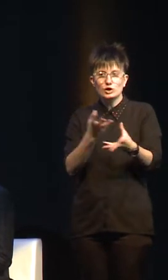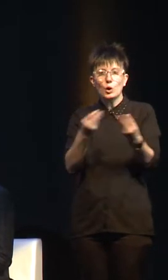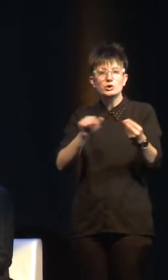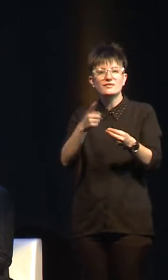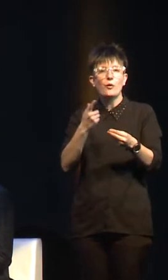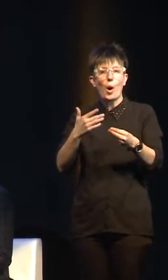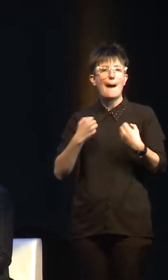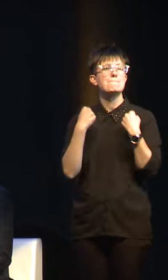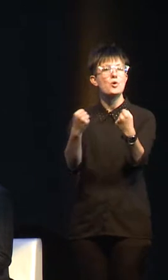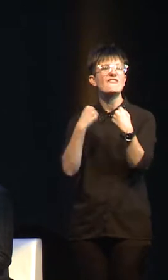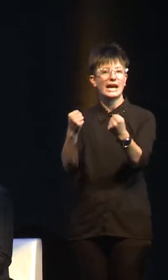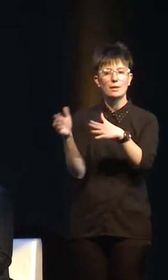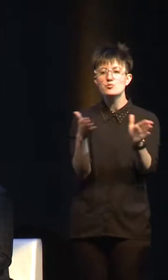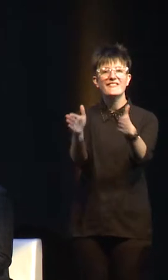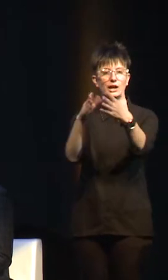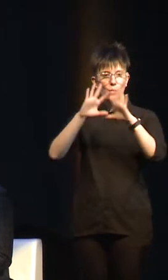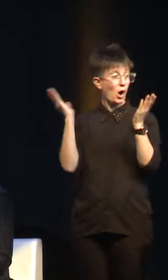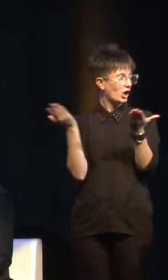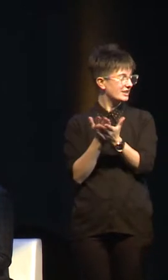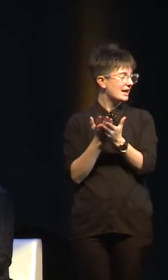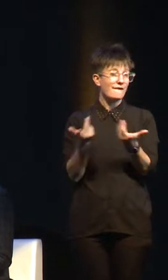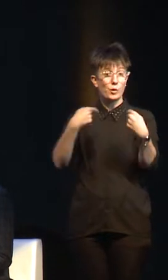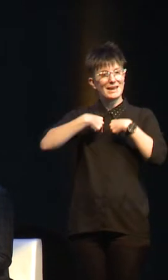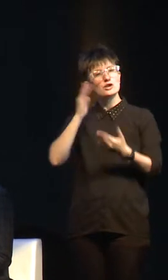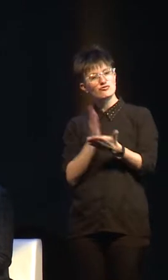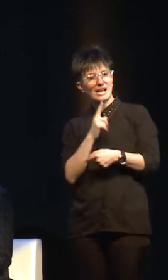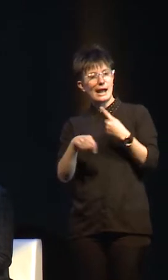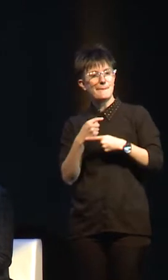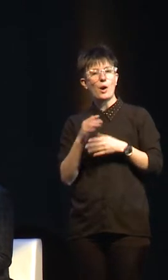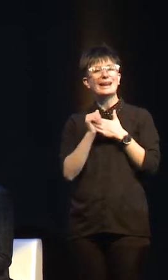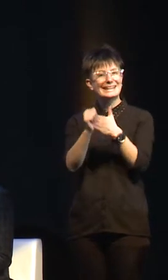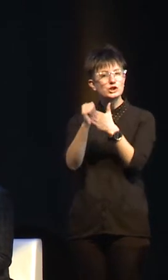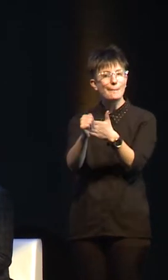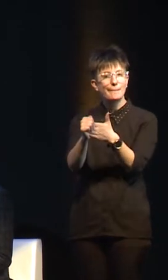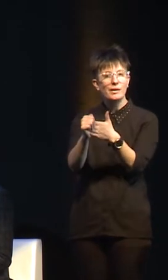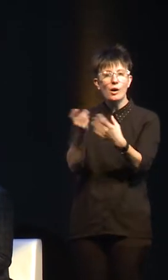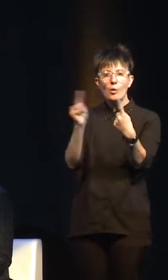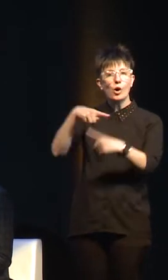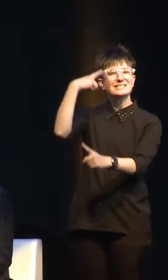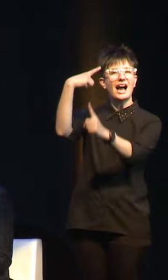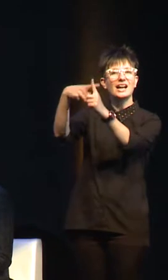and then for me it really comes to leadership, and what targets you're gonna set, how bold